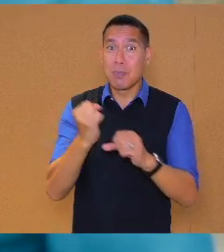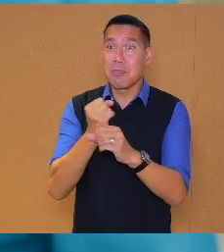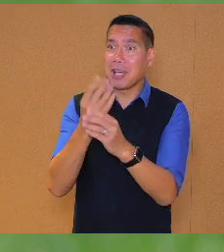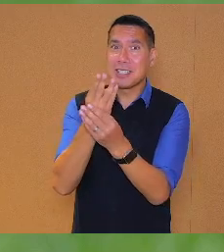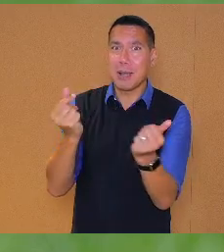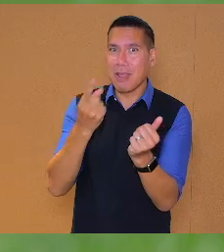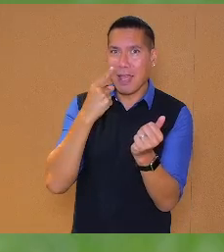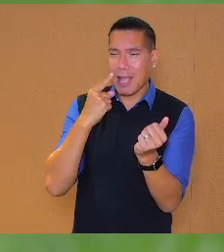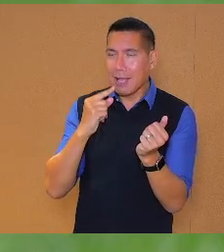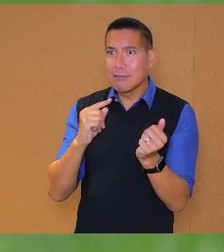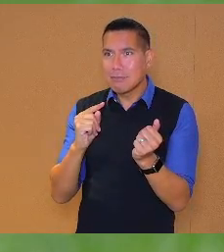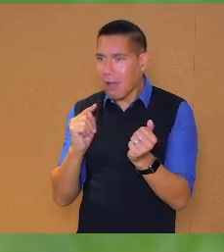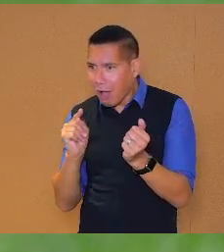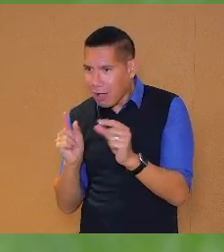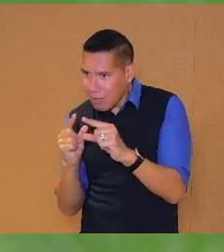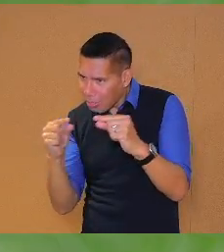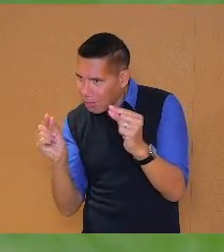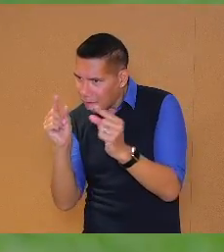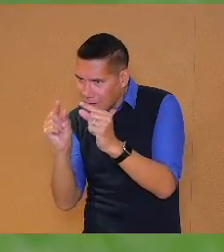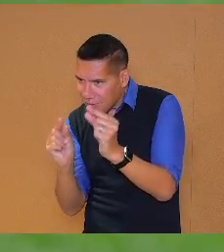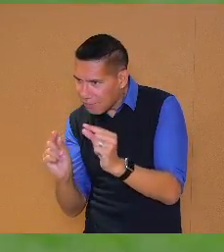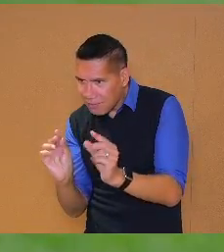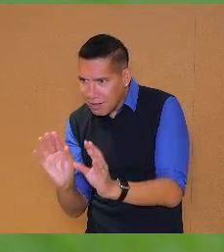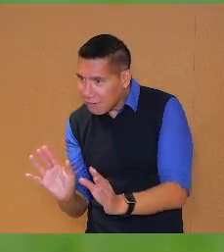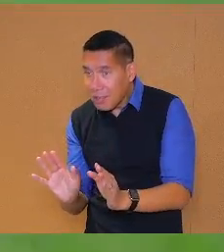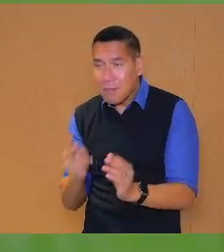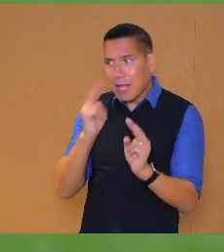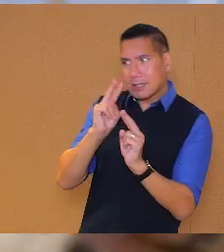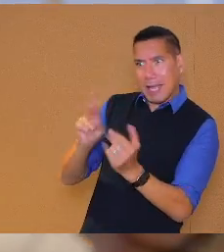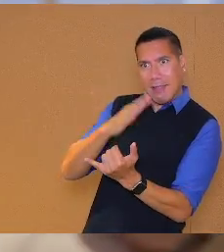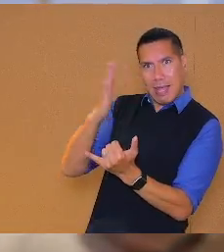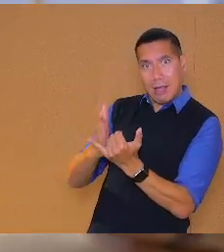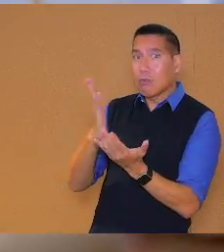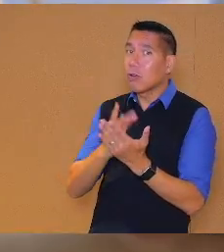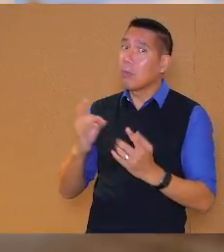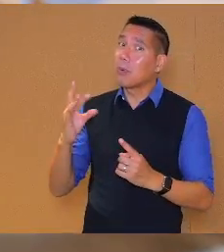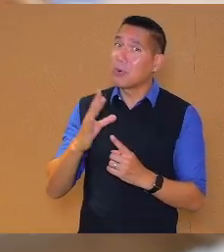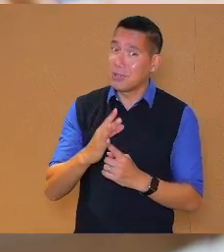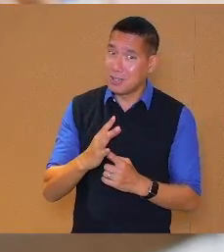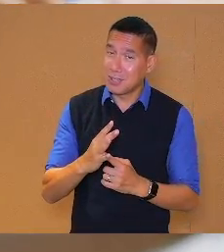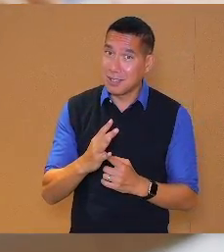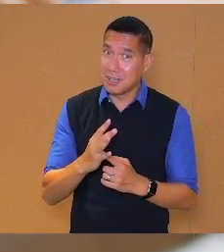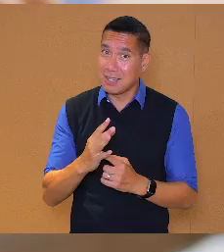can see what they've done at the end of the project was important. But seeing their enjoyment was